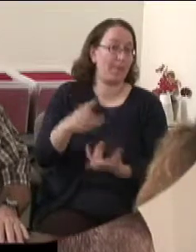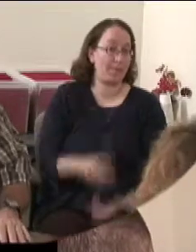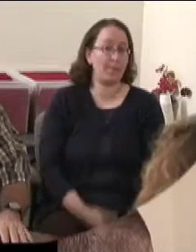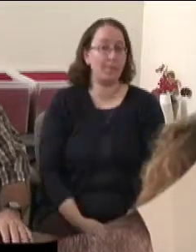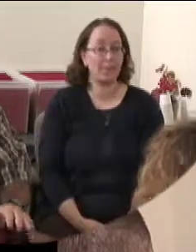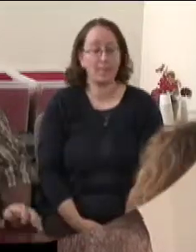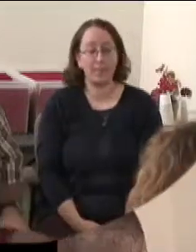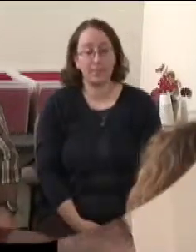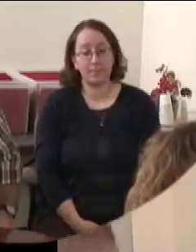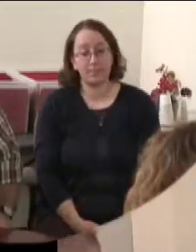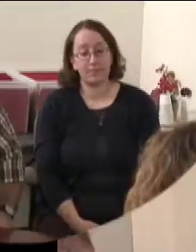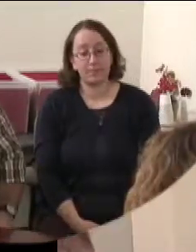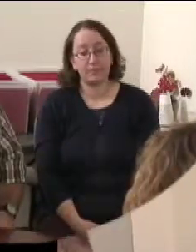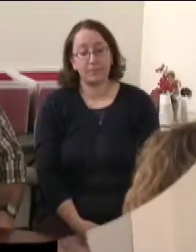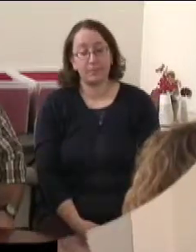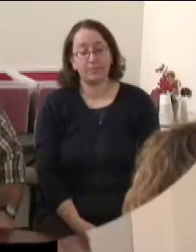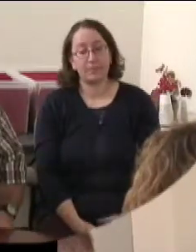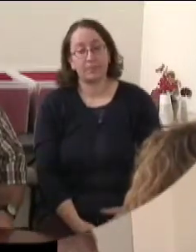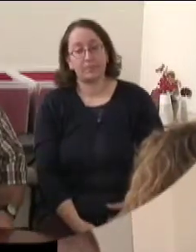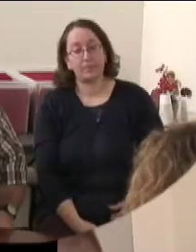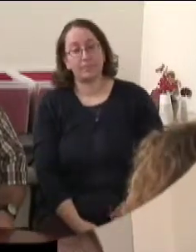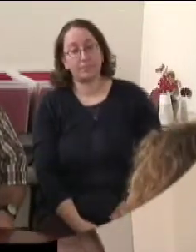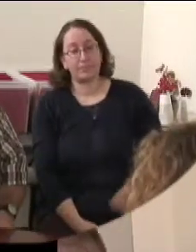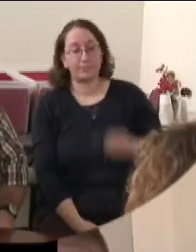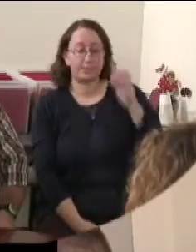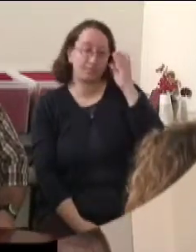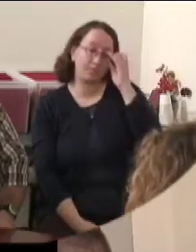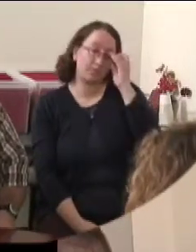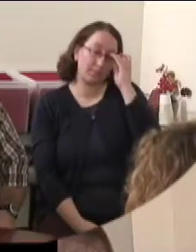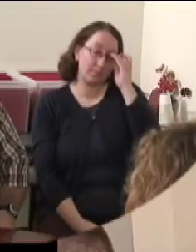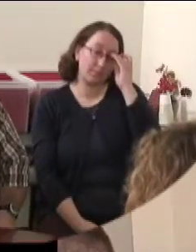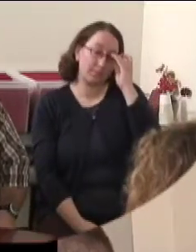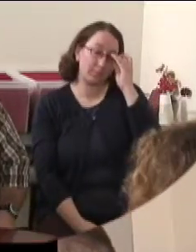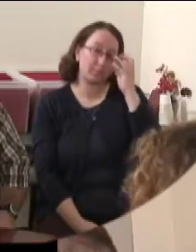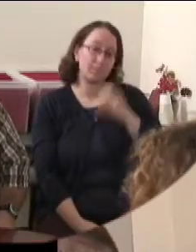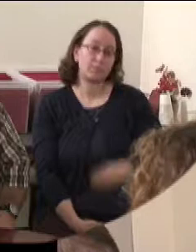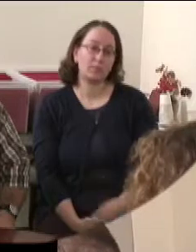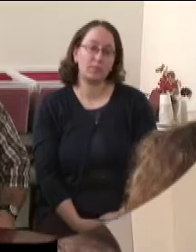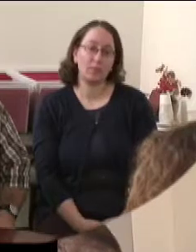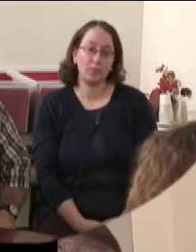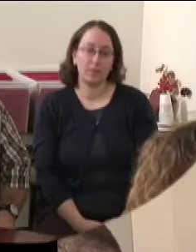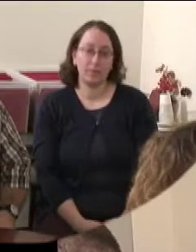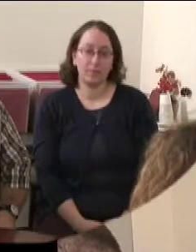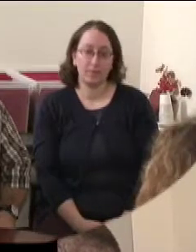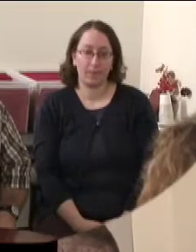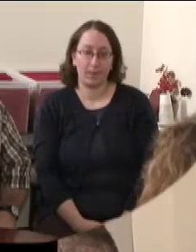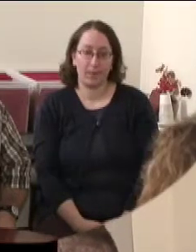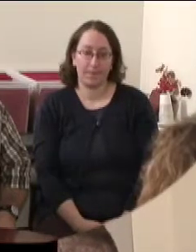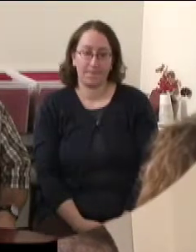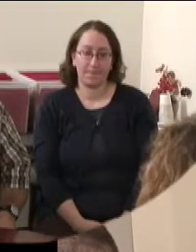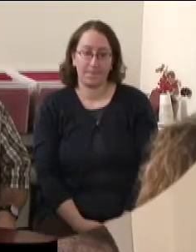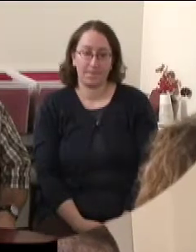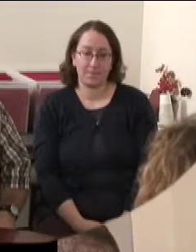Kelly: Um, what kind of a program is she wanting to train for